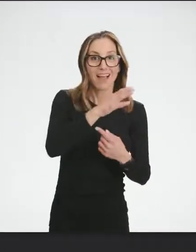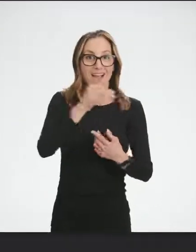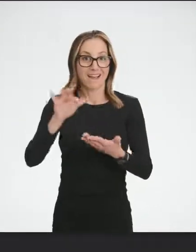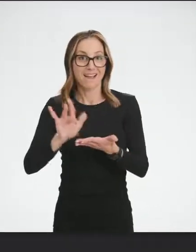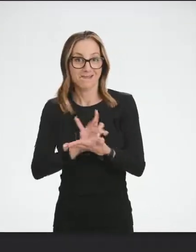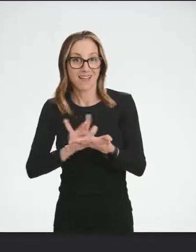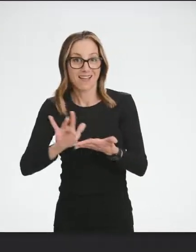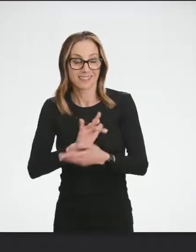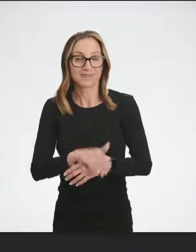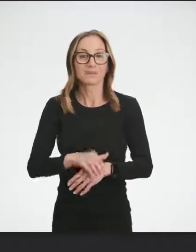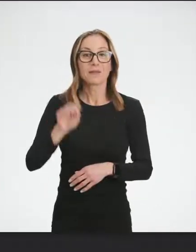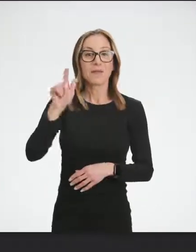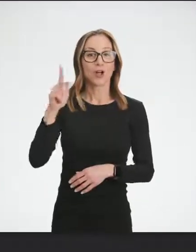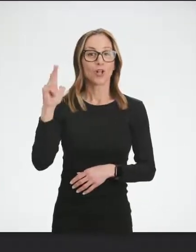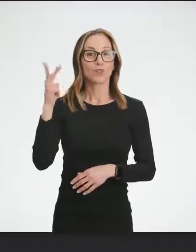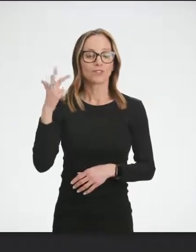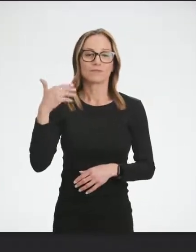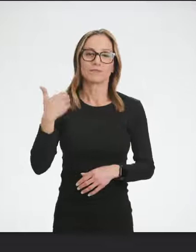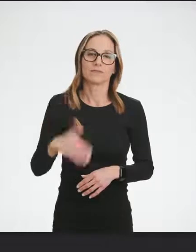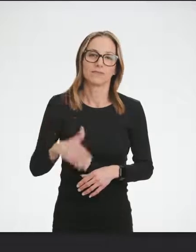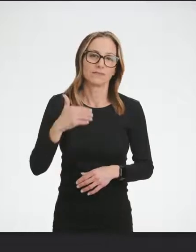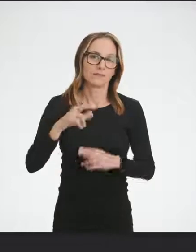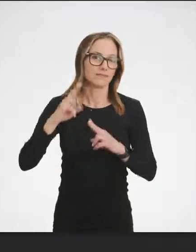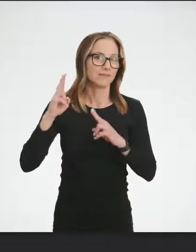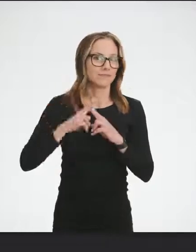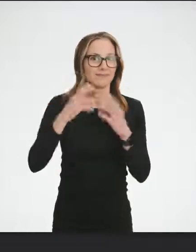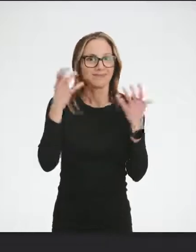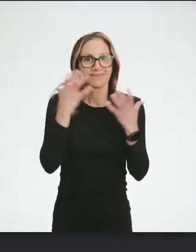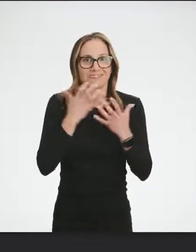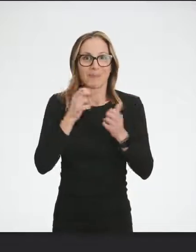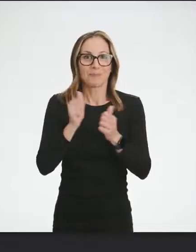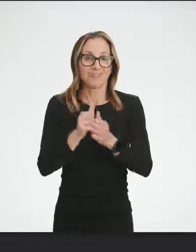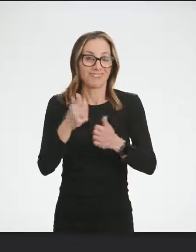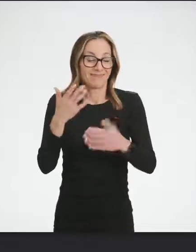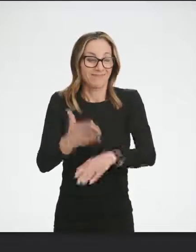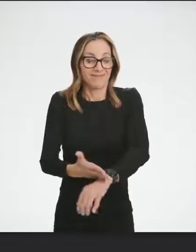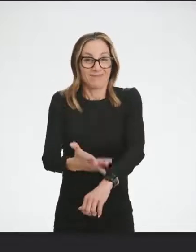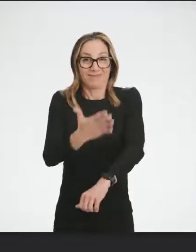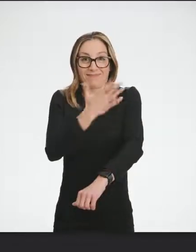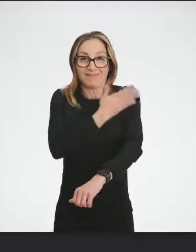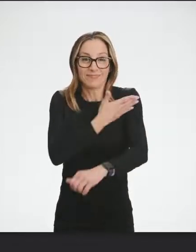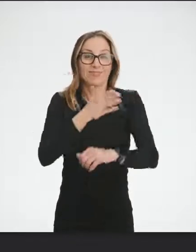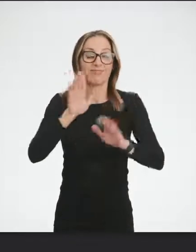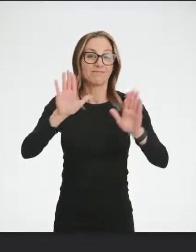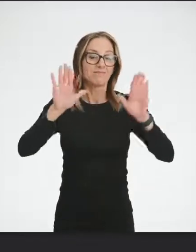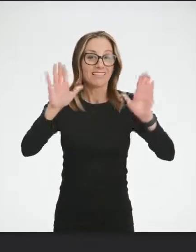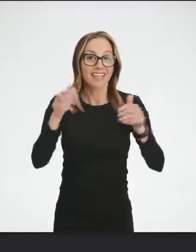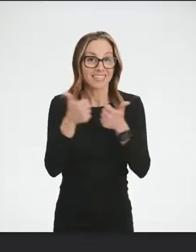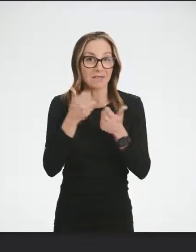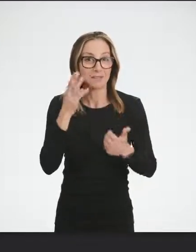Metal 3 is incredible, with features to boost the performance of your apps and provide an amazing gaming experience.